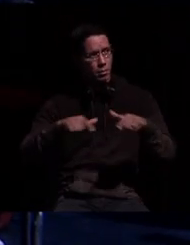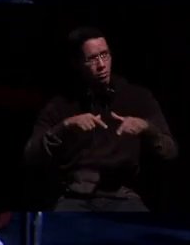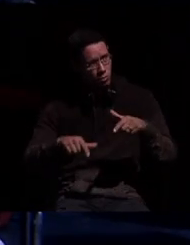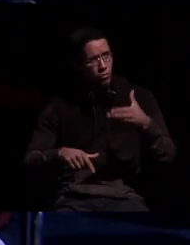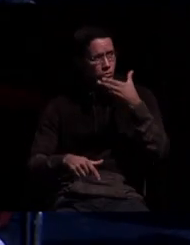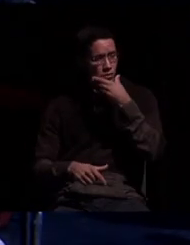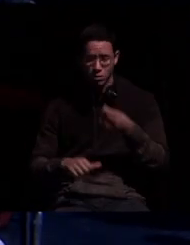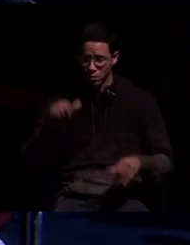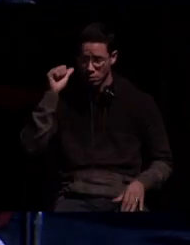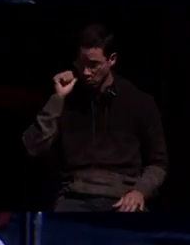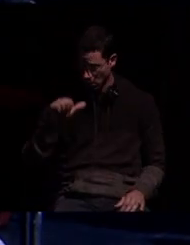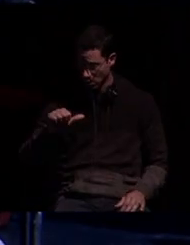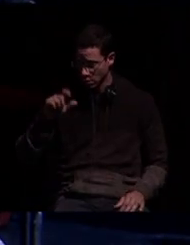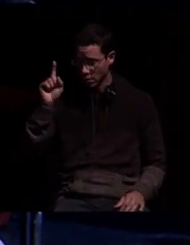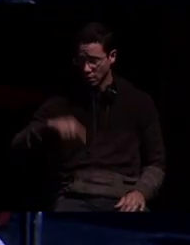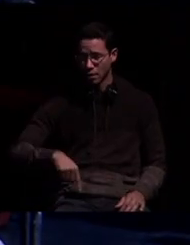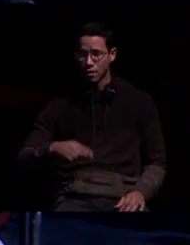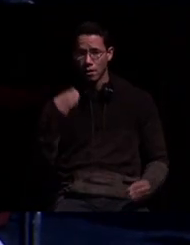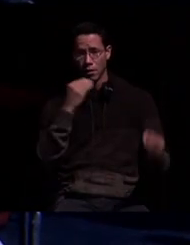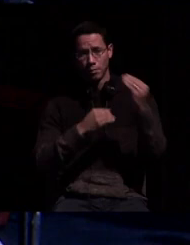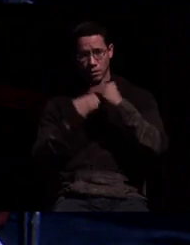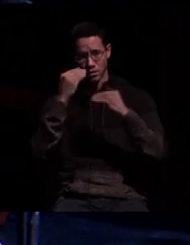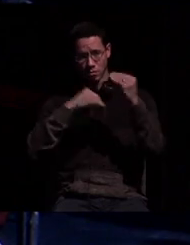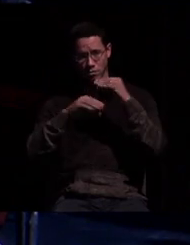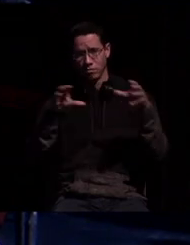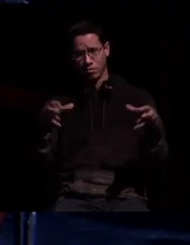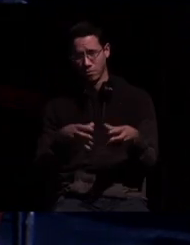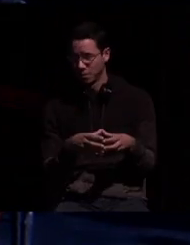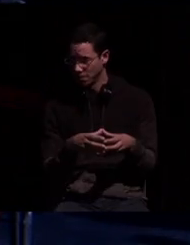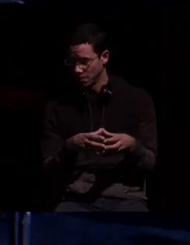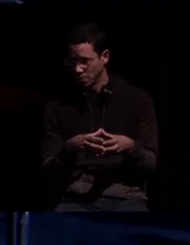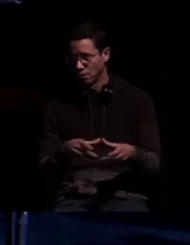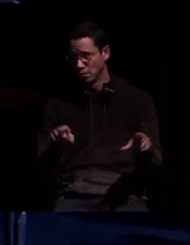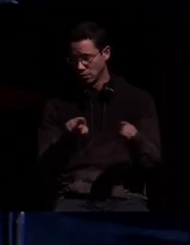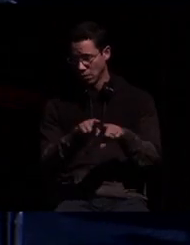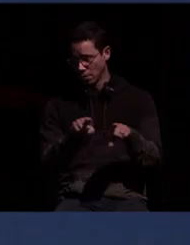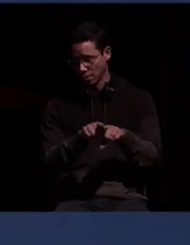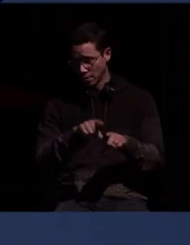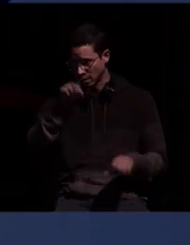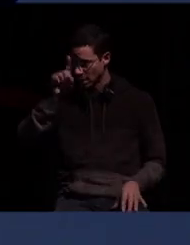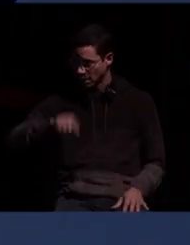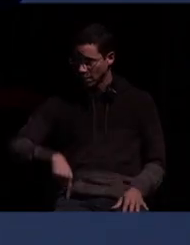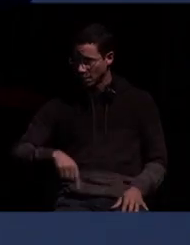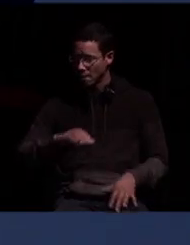are in the restaurant sector that is the lowest paid.